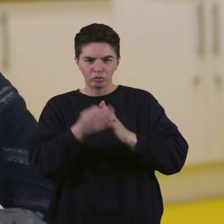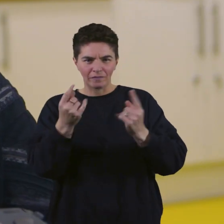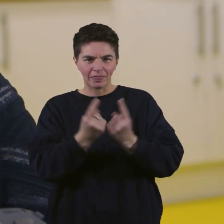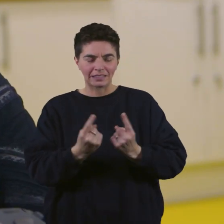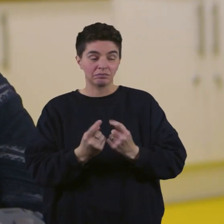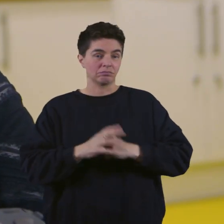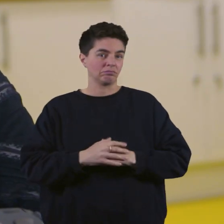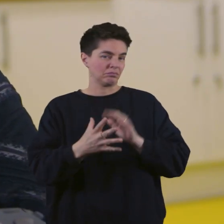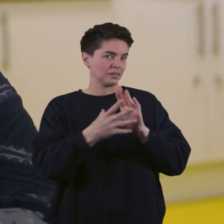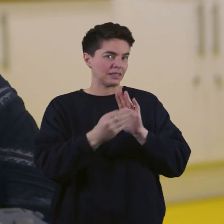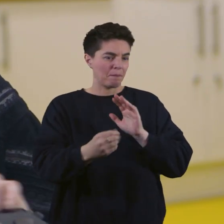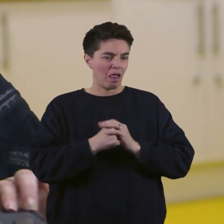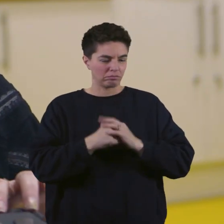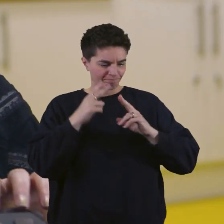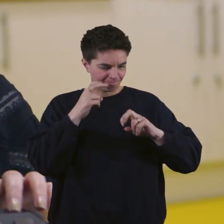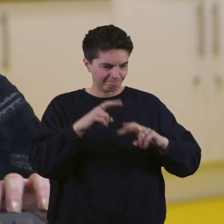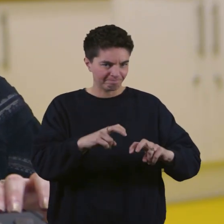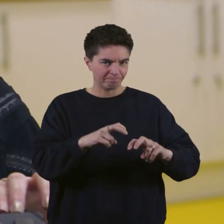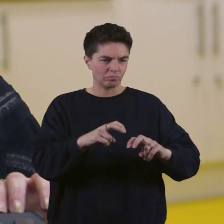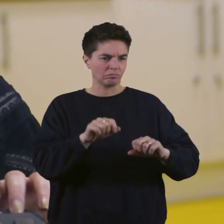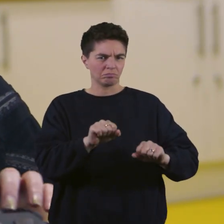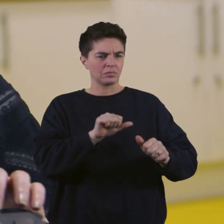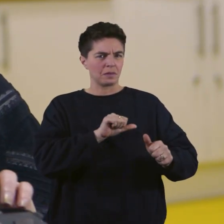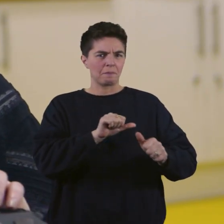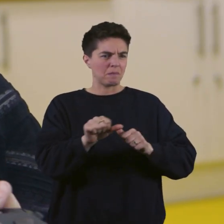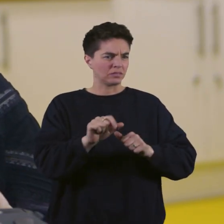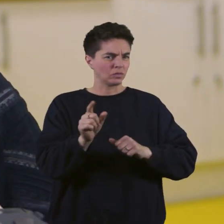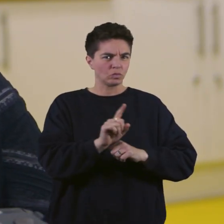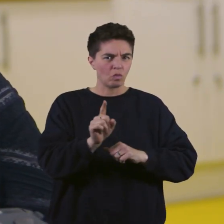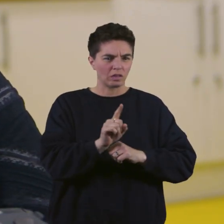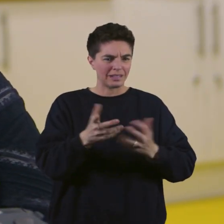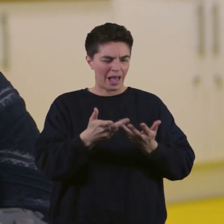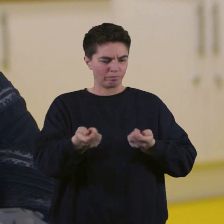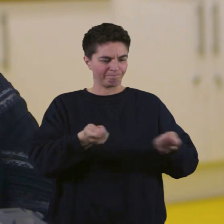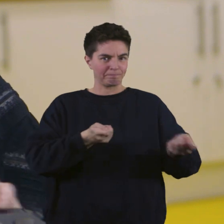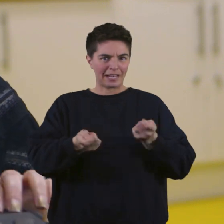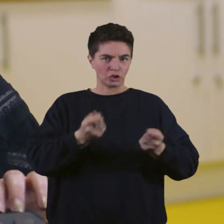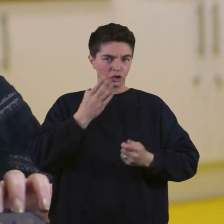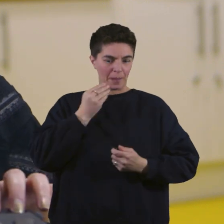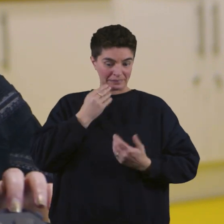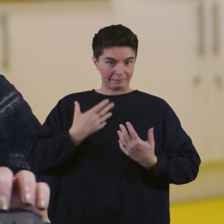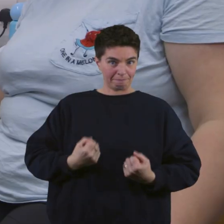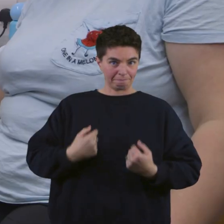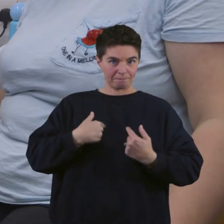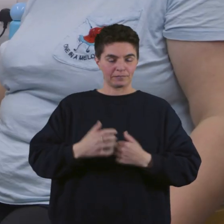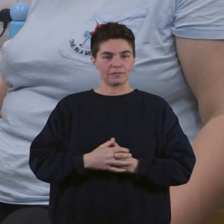For example, finding out what is the best way to manage diabetes.